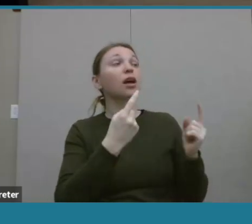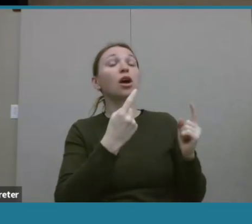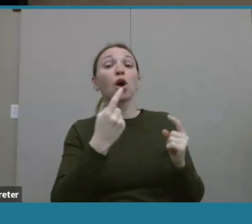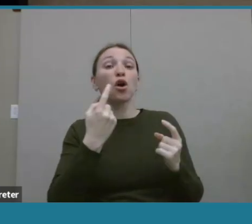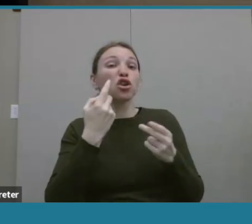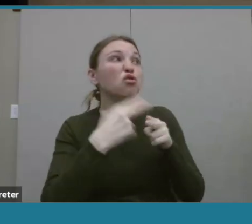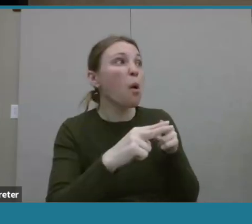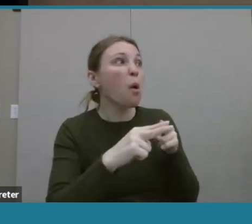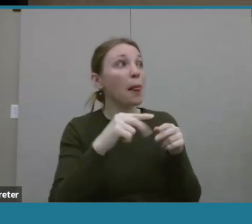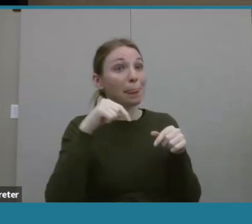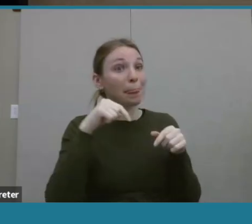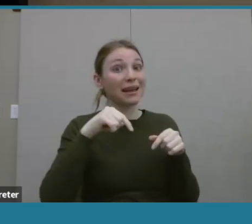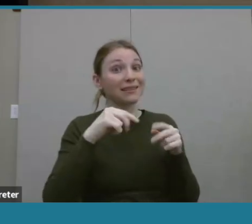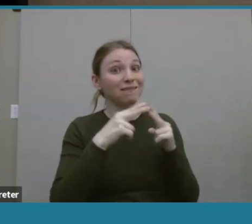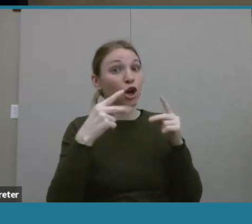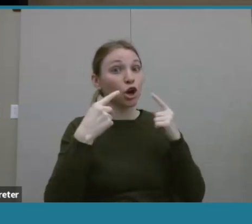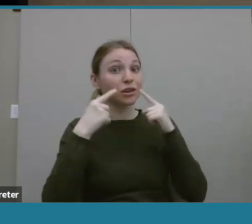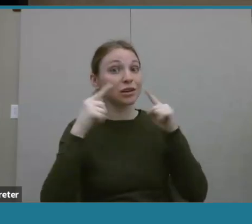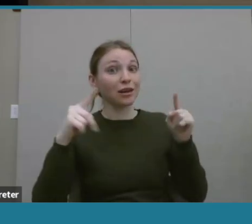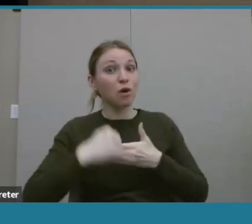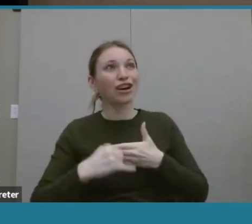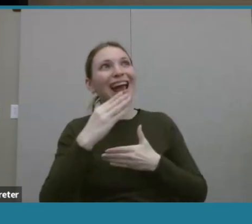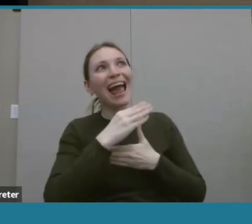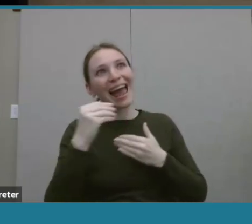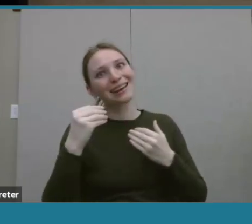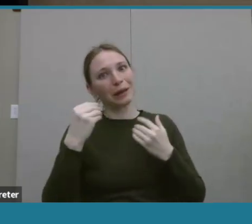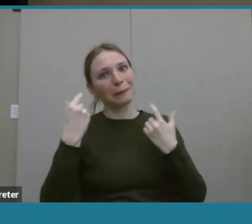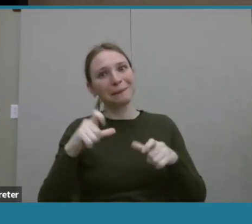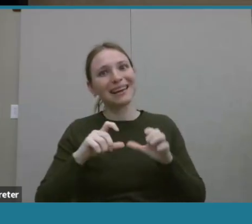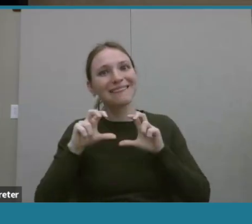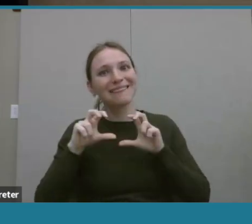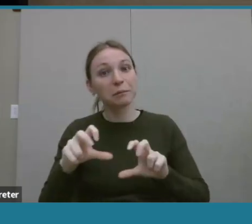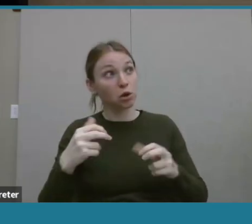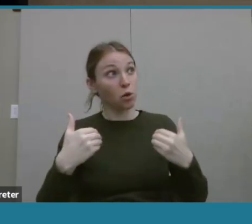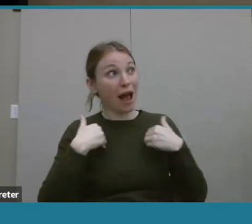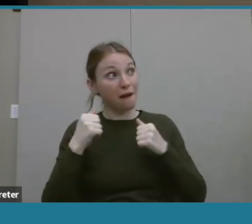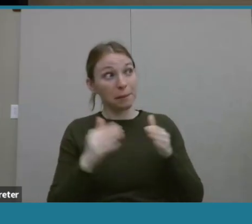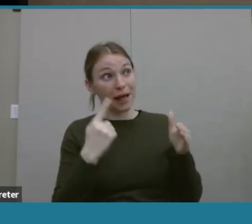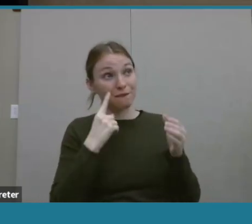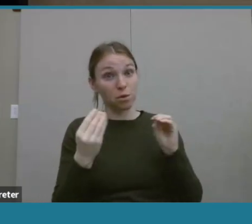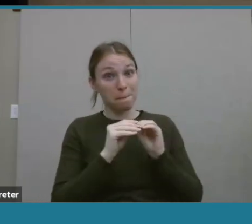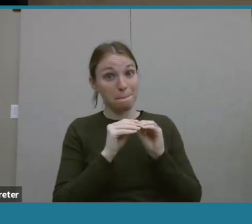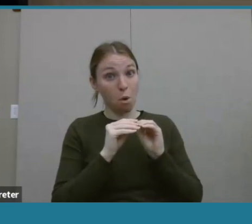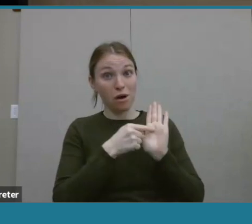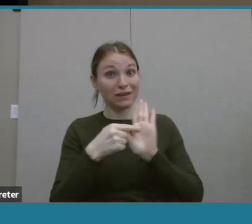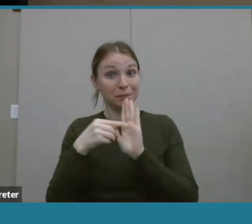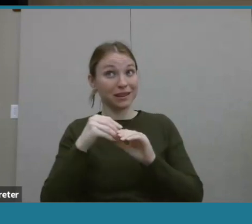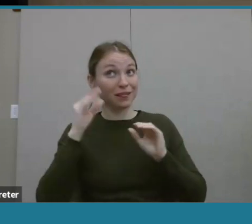Given how successful this was, but also how much of an investment it was, is there a plan to do this for more exhibits in the future, or can, can we extend this further?